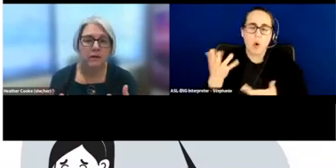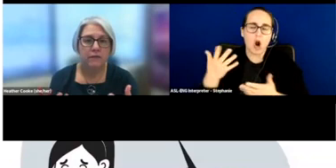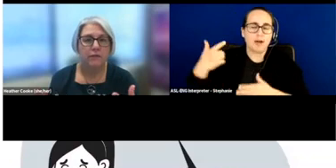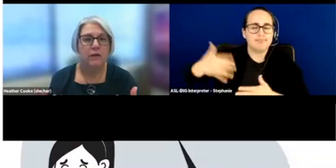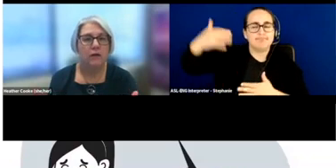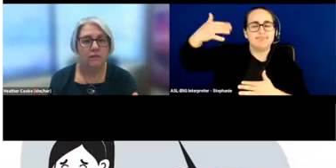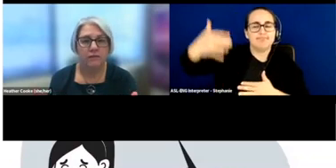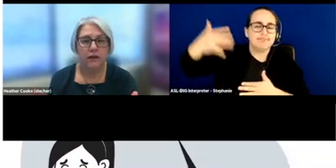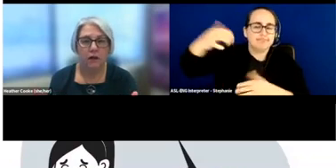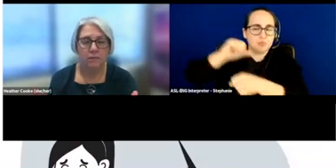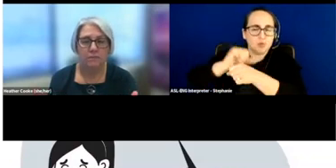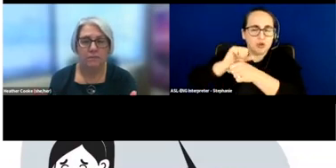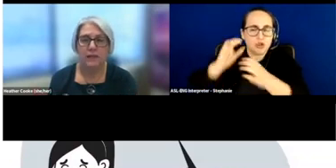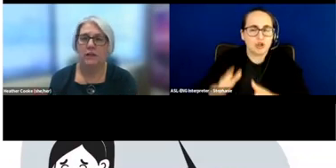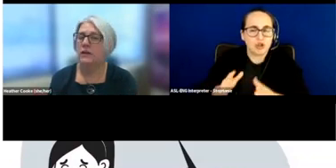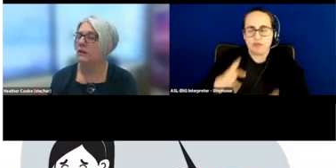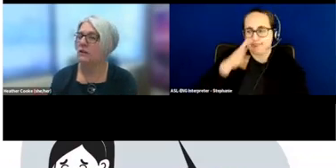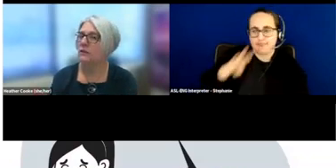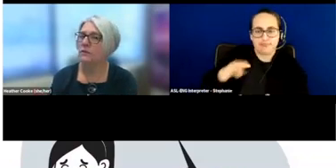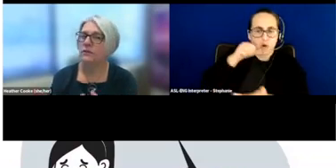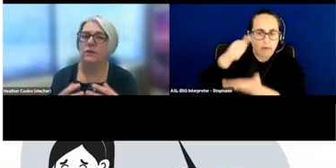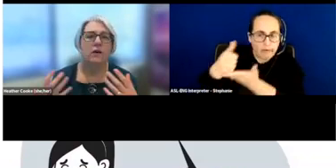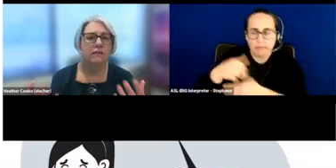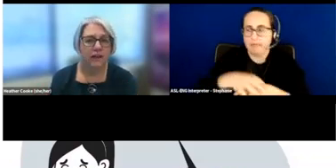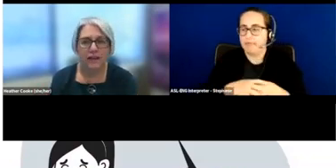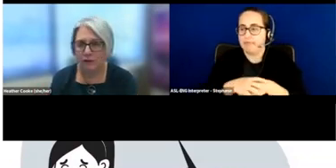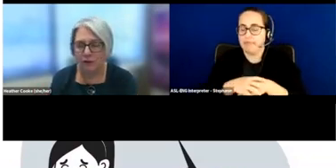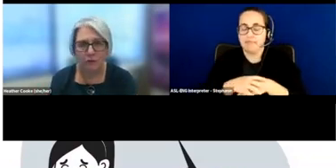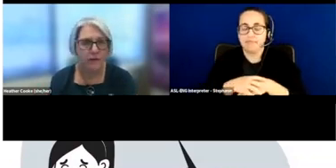for requests for help. It could include not saying hello at the